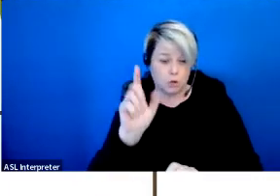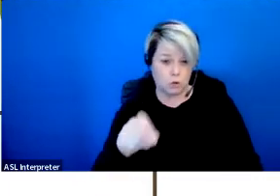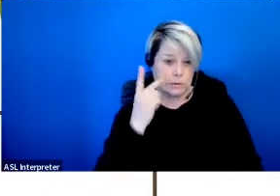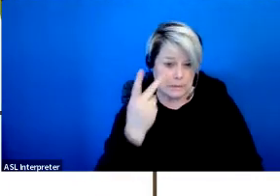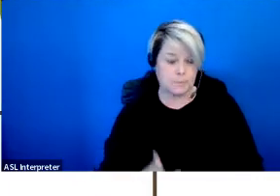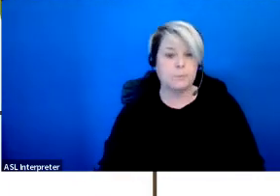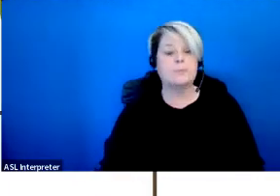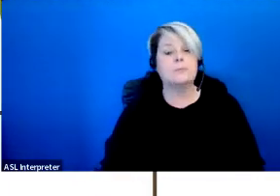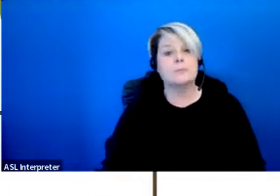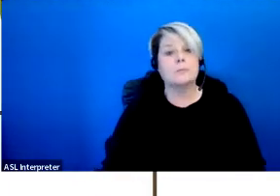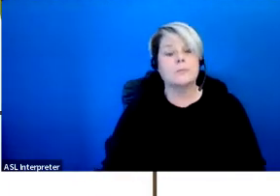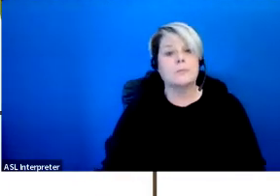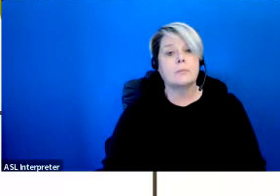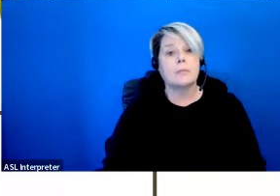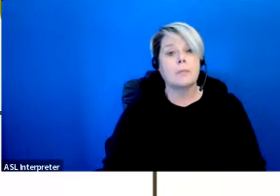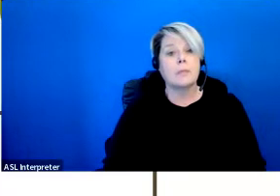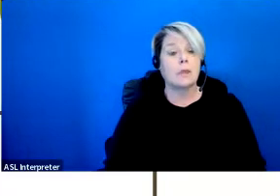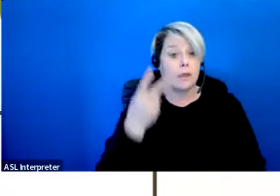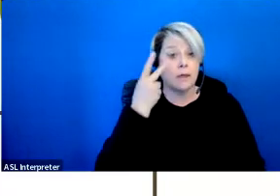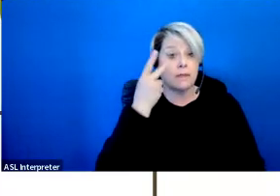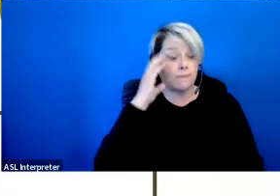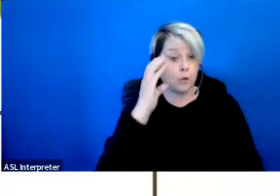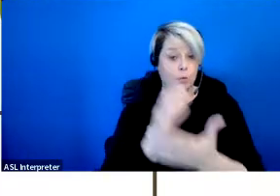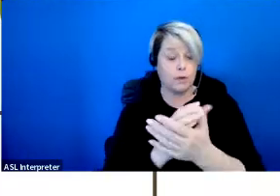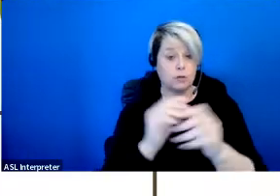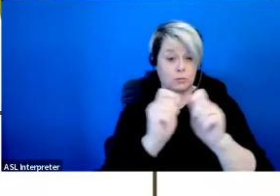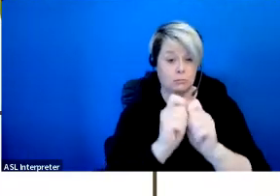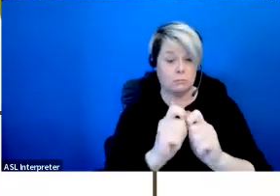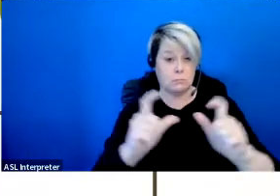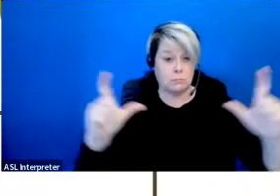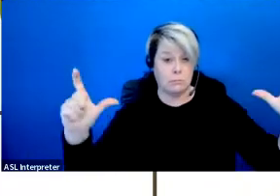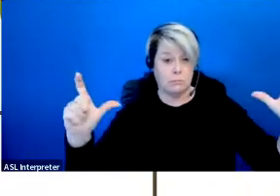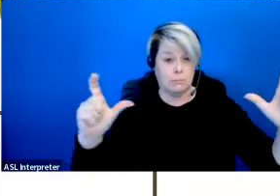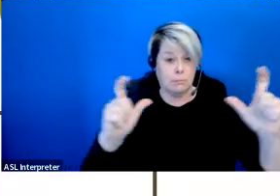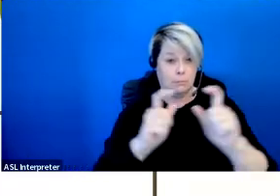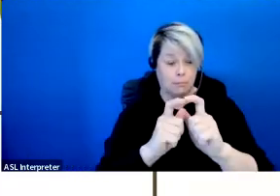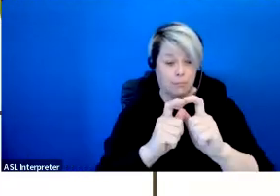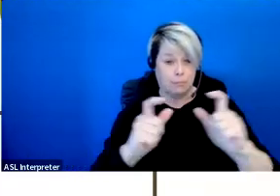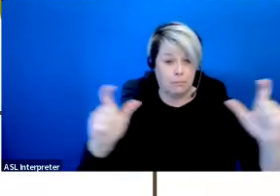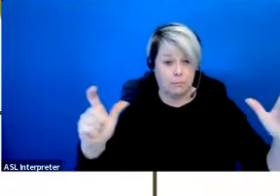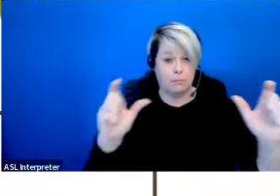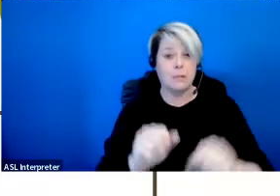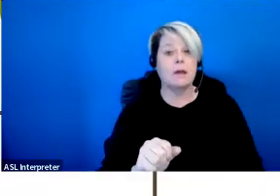ASL interpreters so you should see at least three people alongside the slide presentations. You can